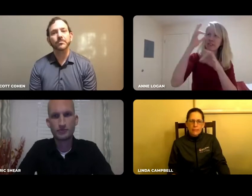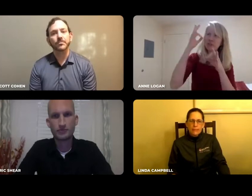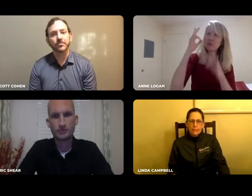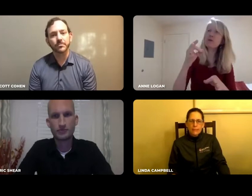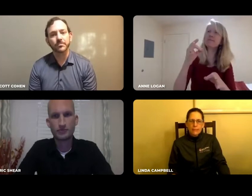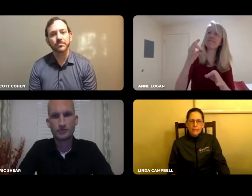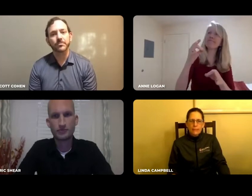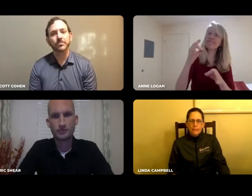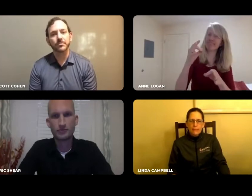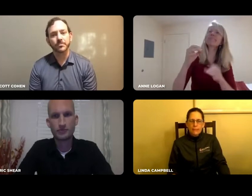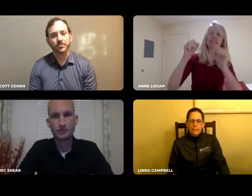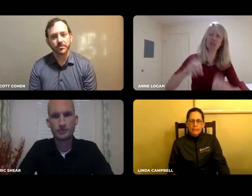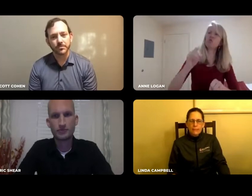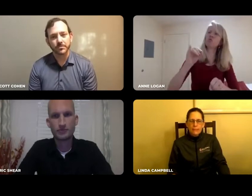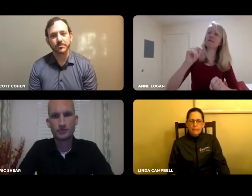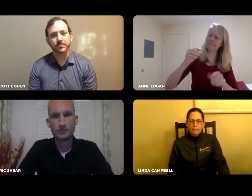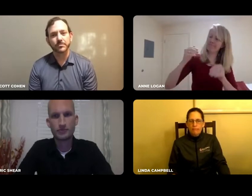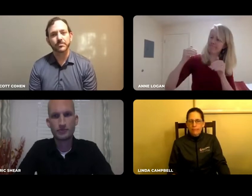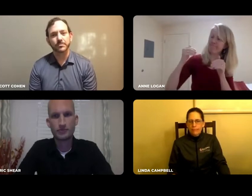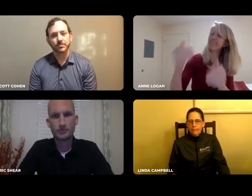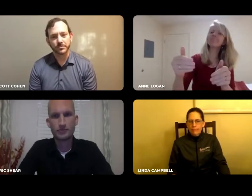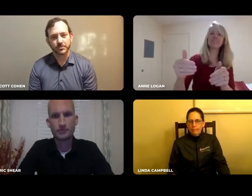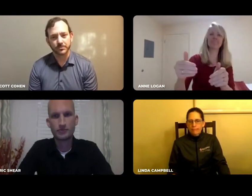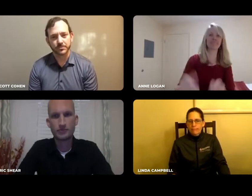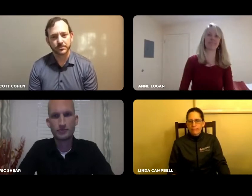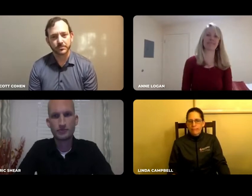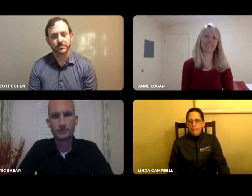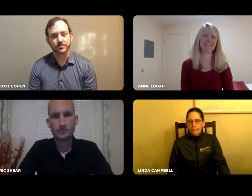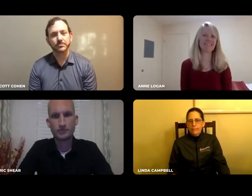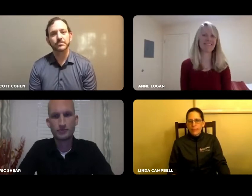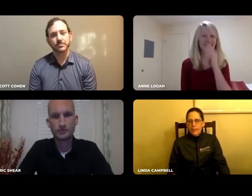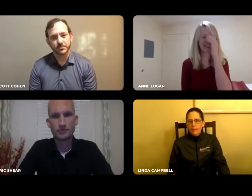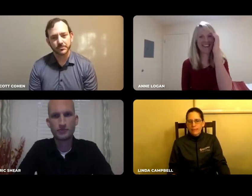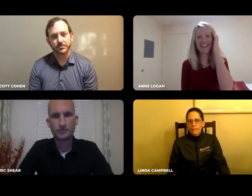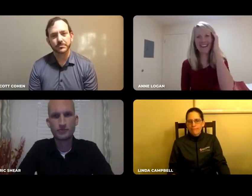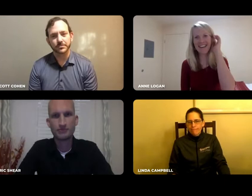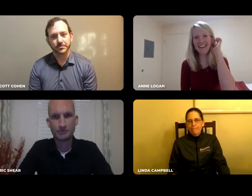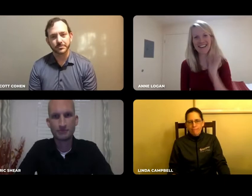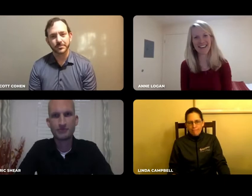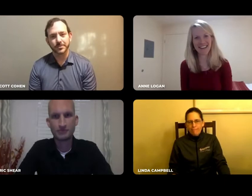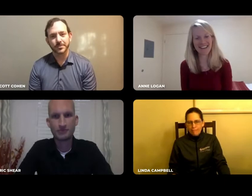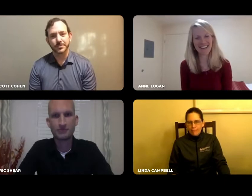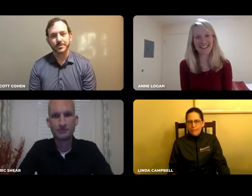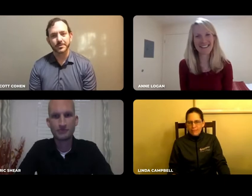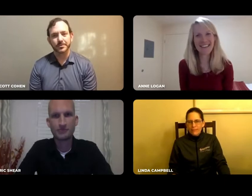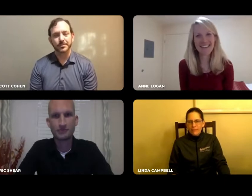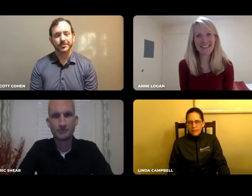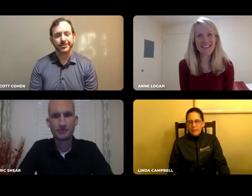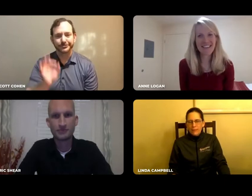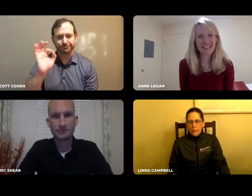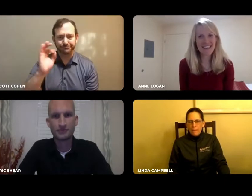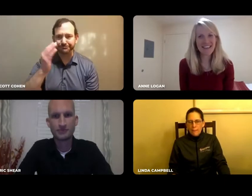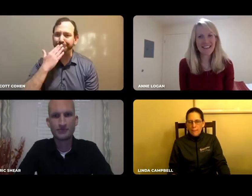and self-determination and that I could do it. That was a Role model.